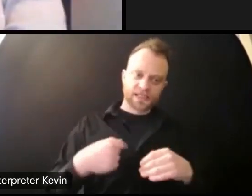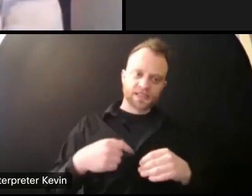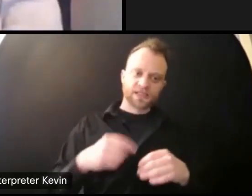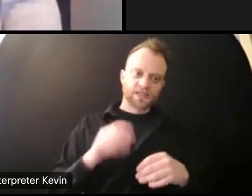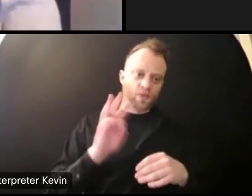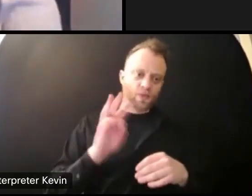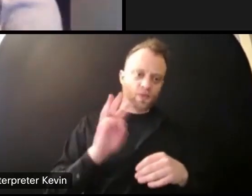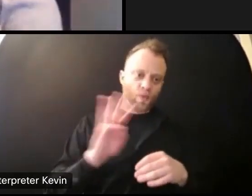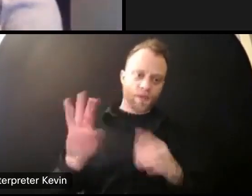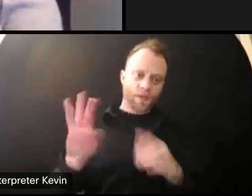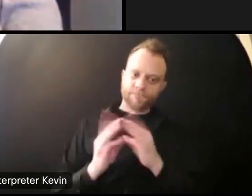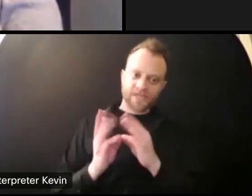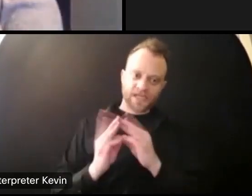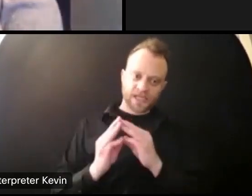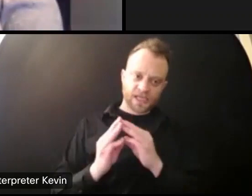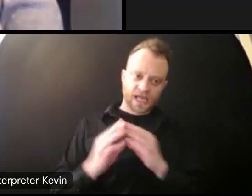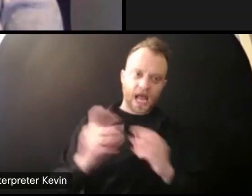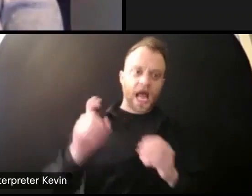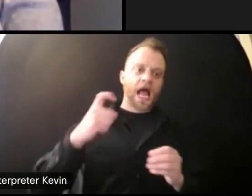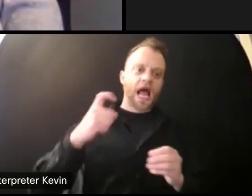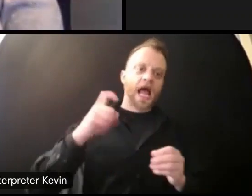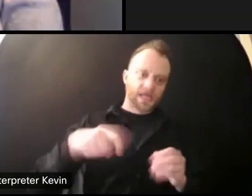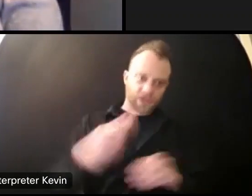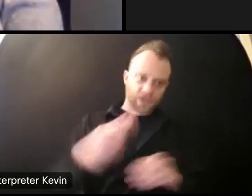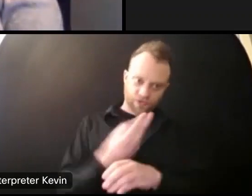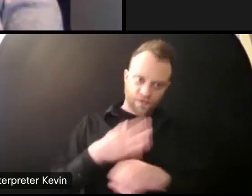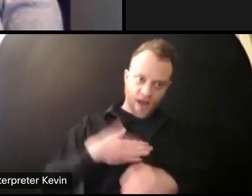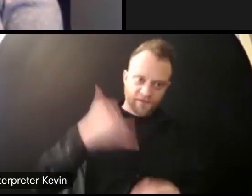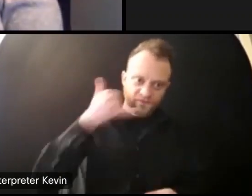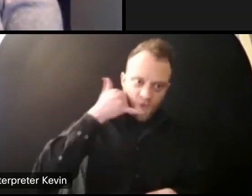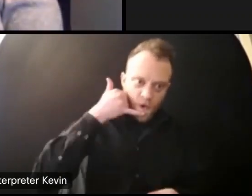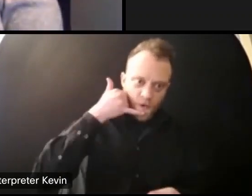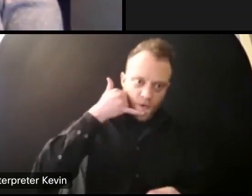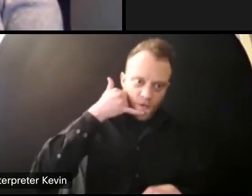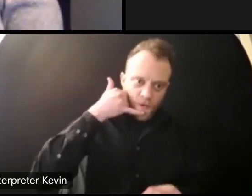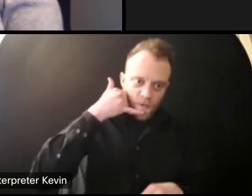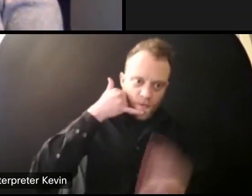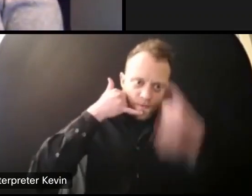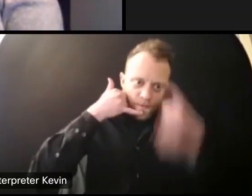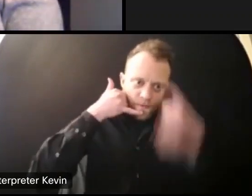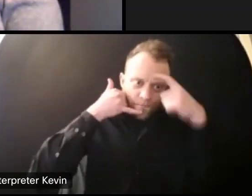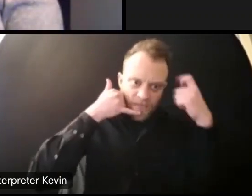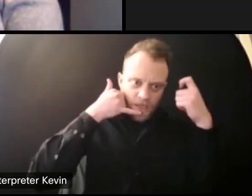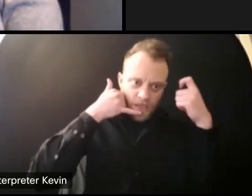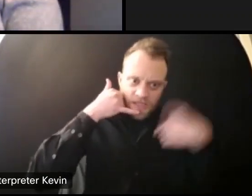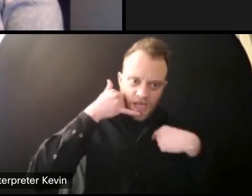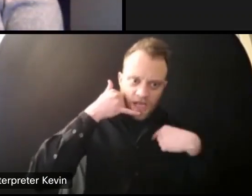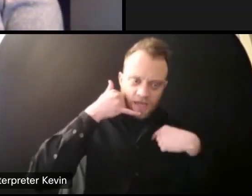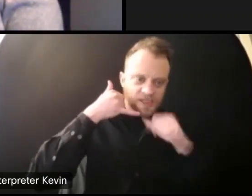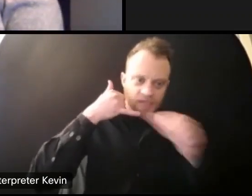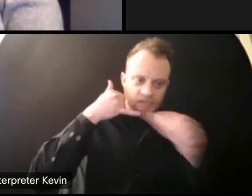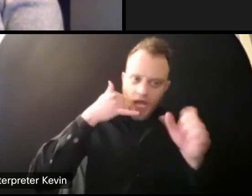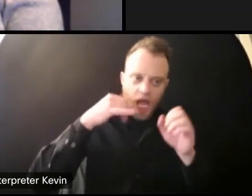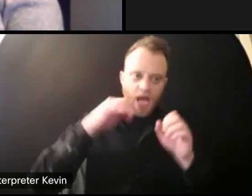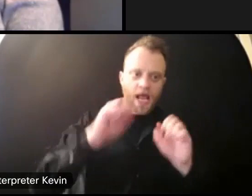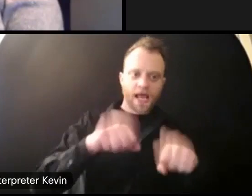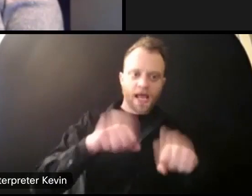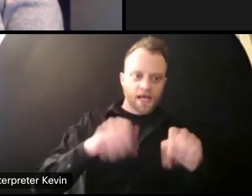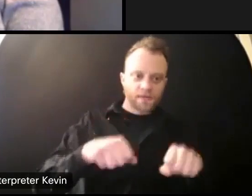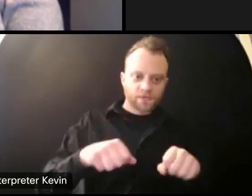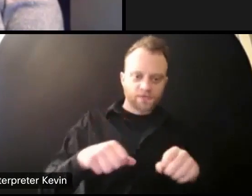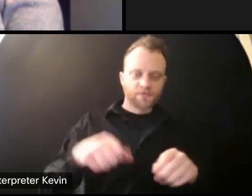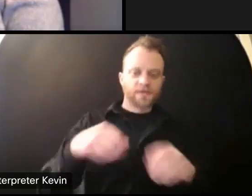ultimately had to log in via my telephone because I wasn't able to get in on my desktop here. And,